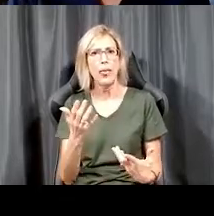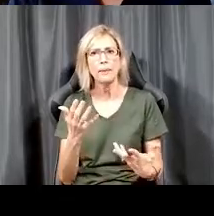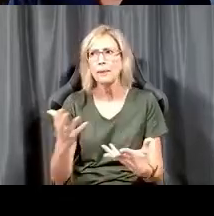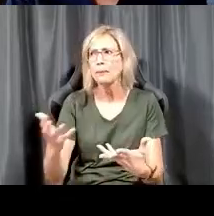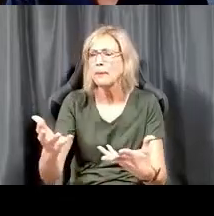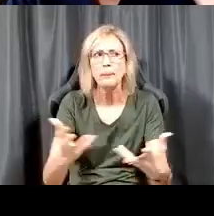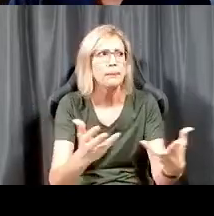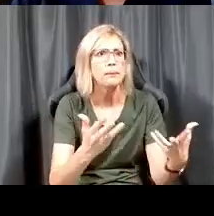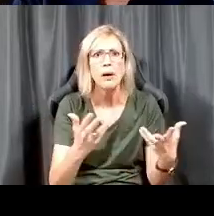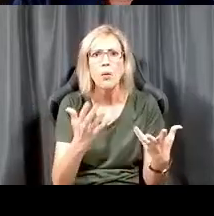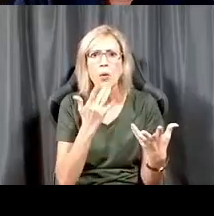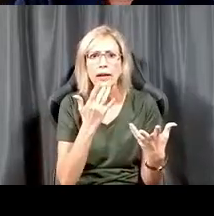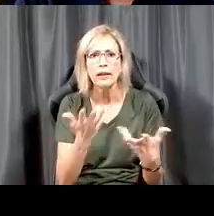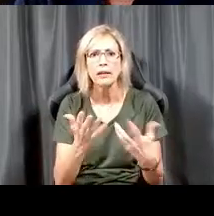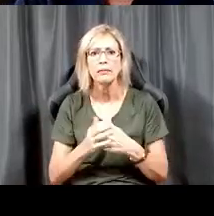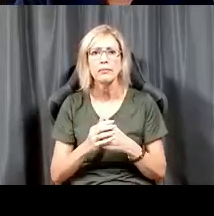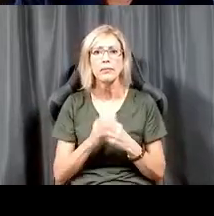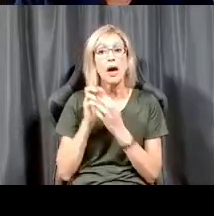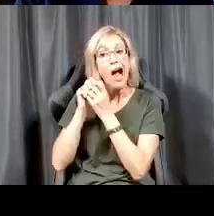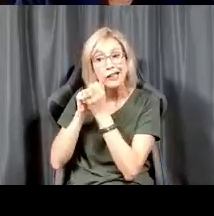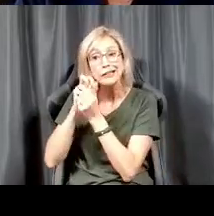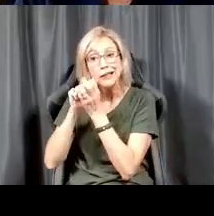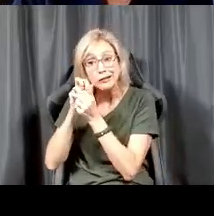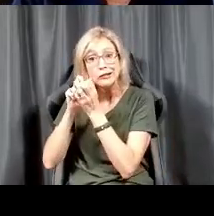(kkiddoes) in addition to chewing, oral